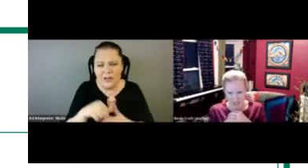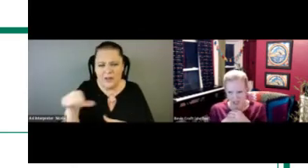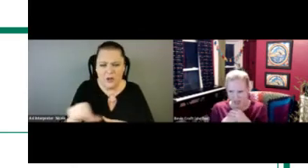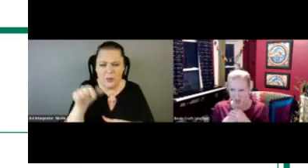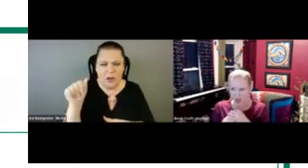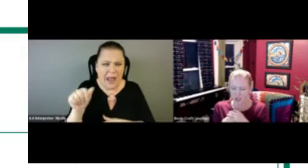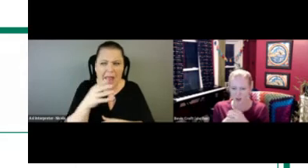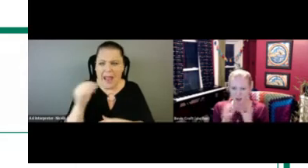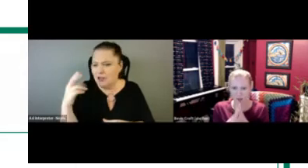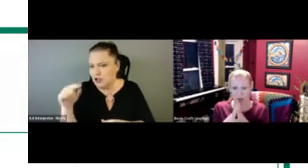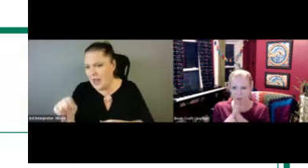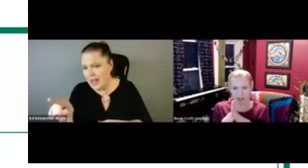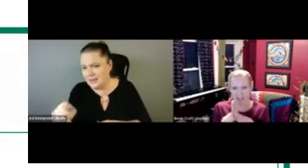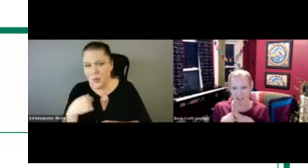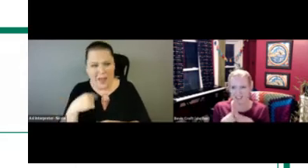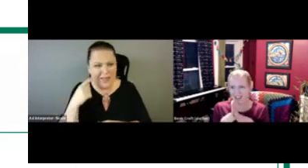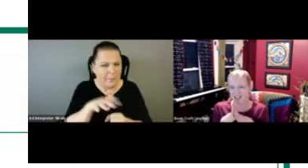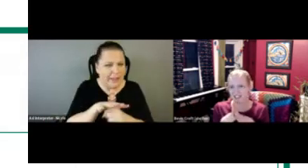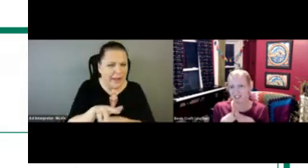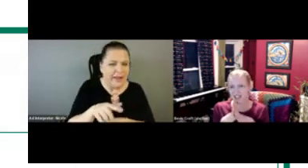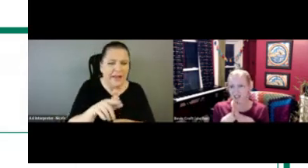in chat. So I think we'll have plenty to take us to the end of